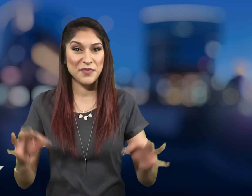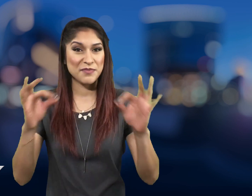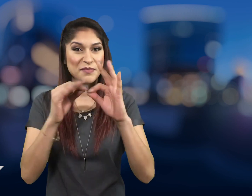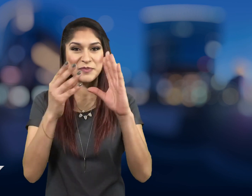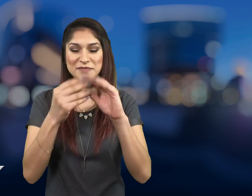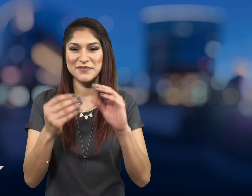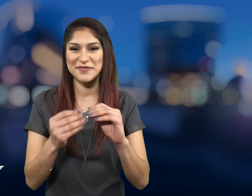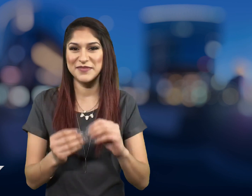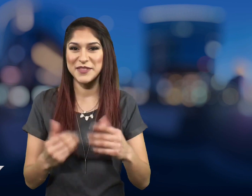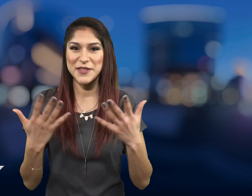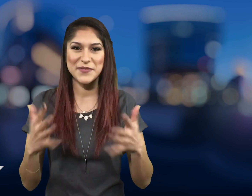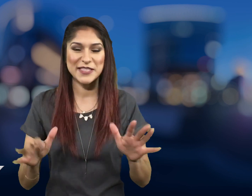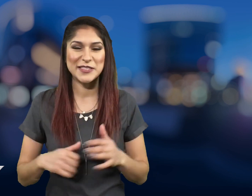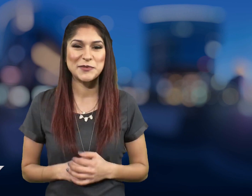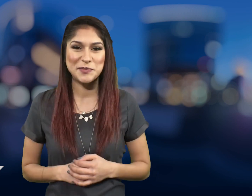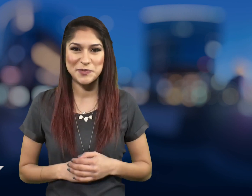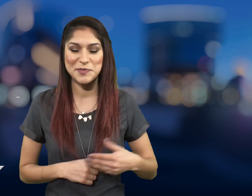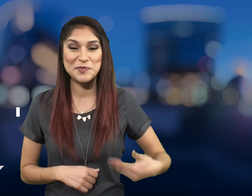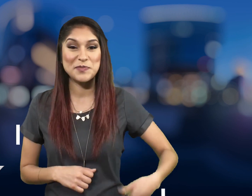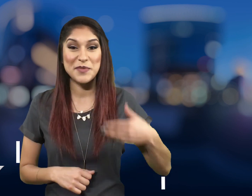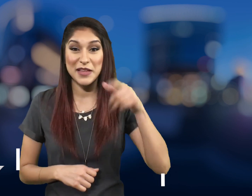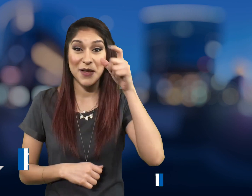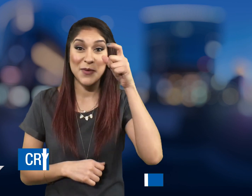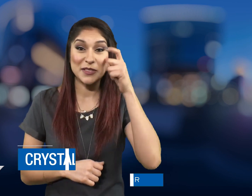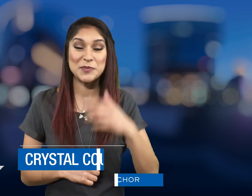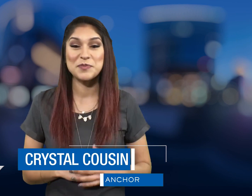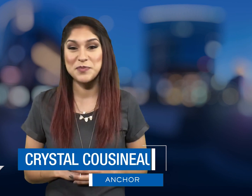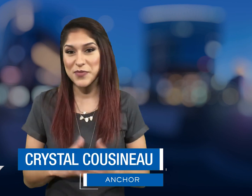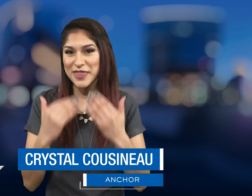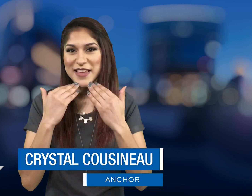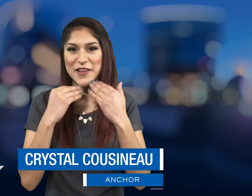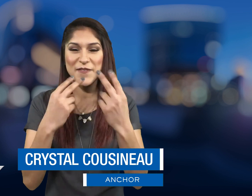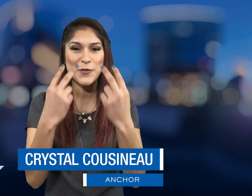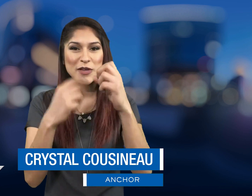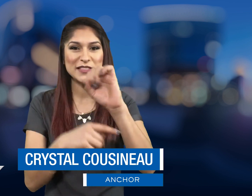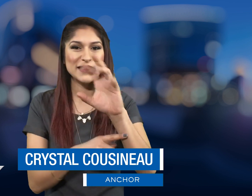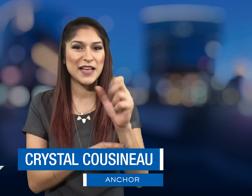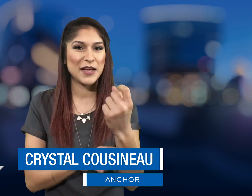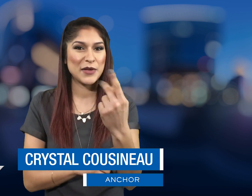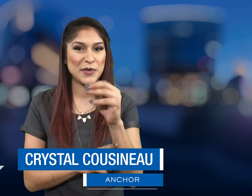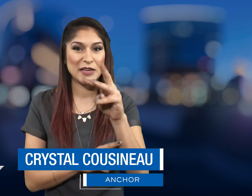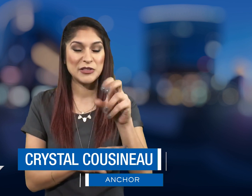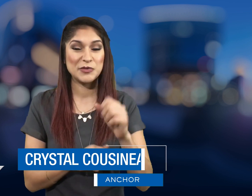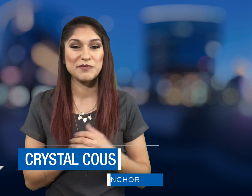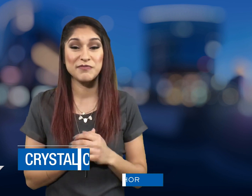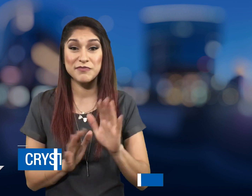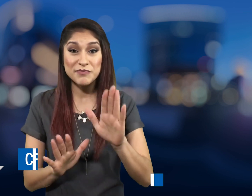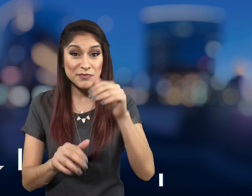And those are your top stories for today. I'm Crystal Cousineau. Thank you for watching Sign1News.